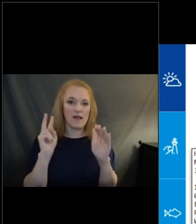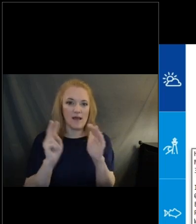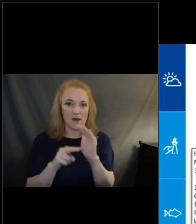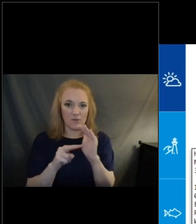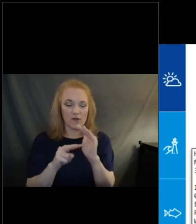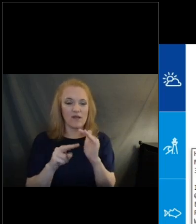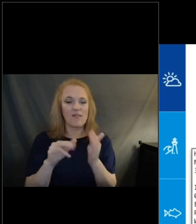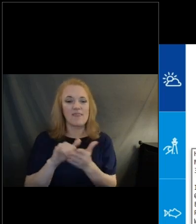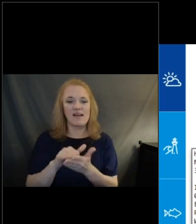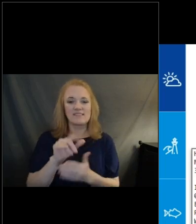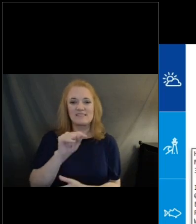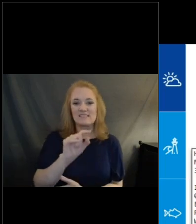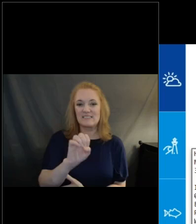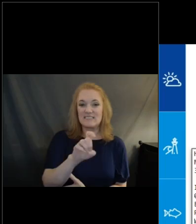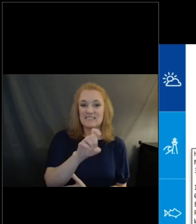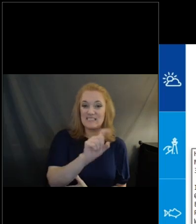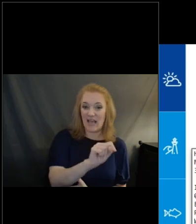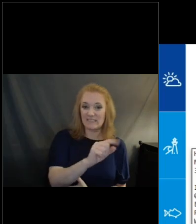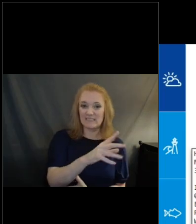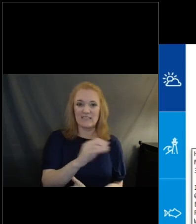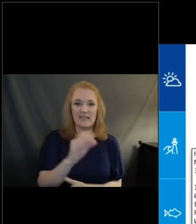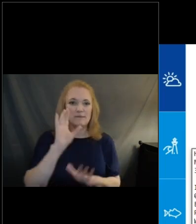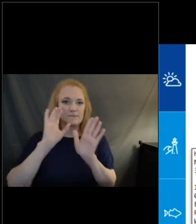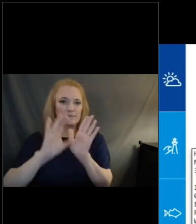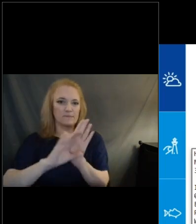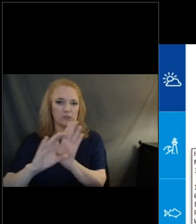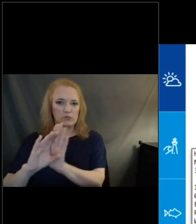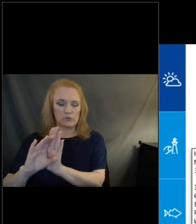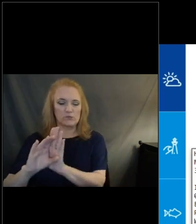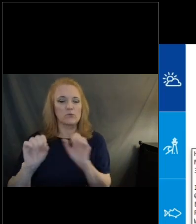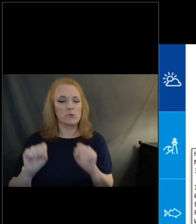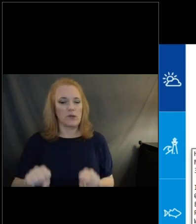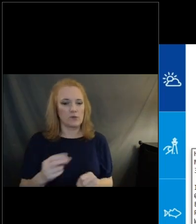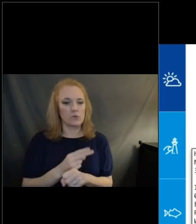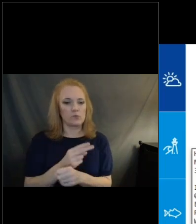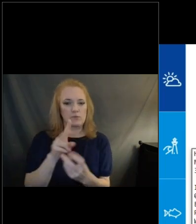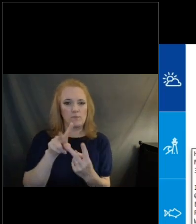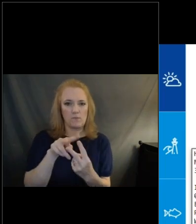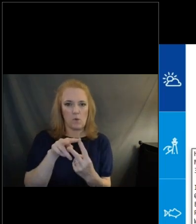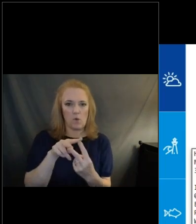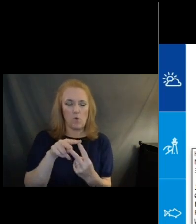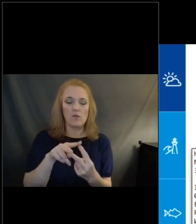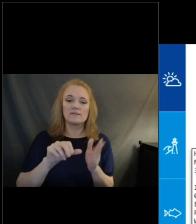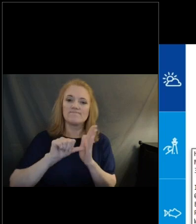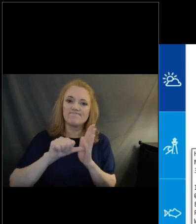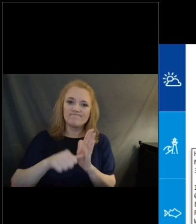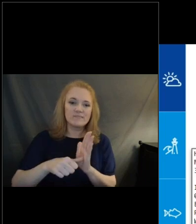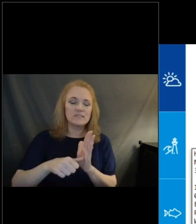text-based and graphical format. It's used to highlight potential weather hazards in the